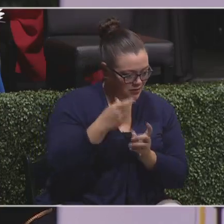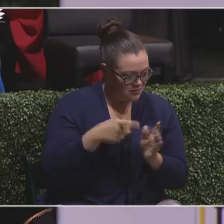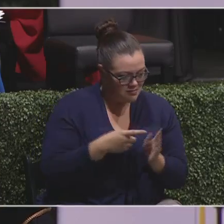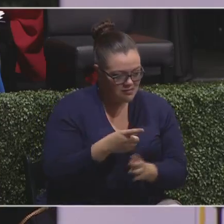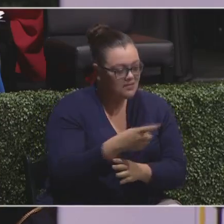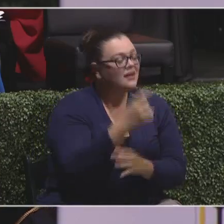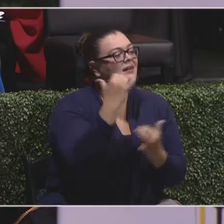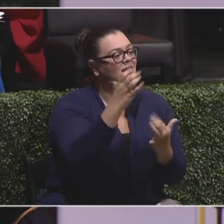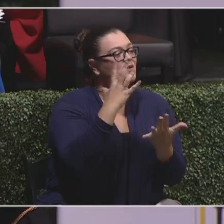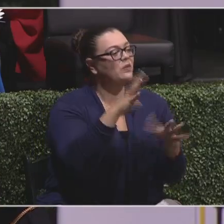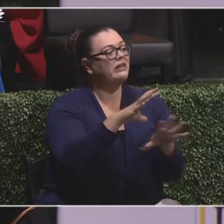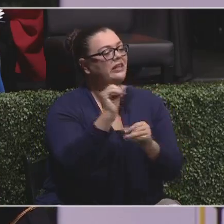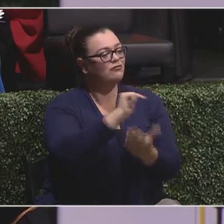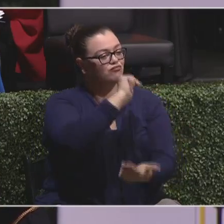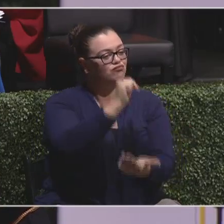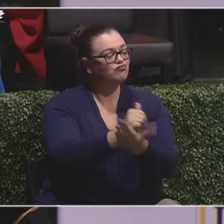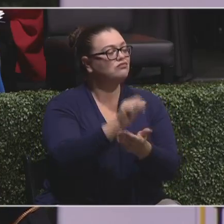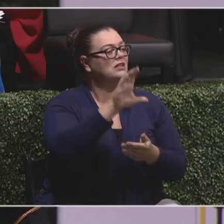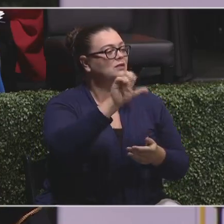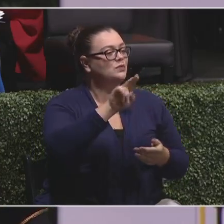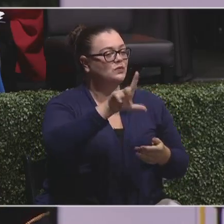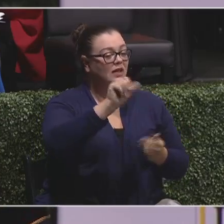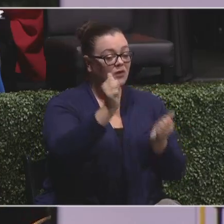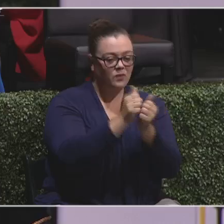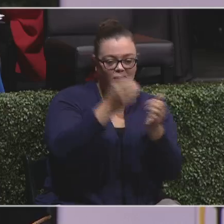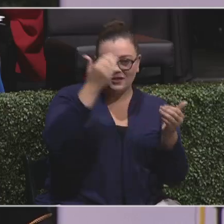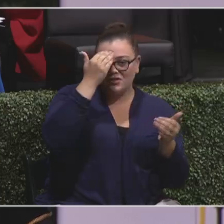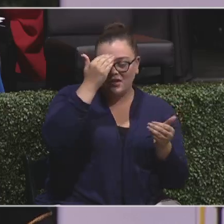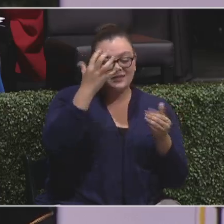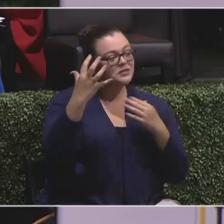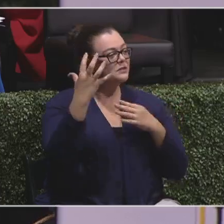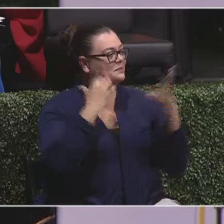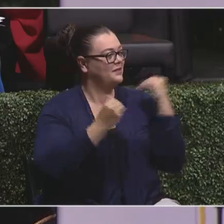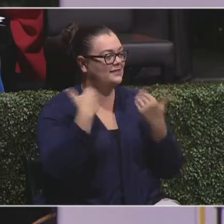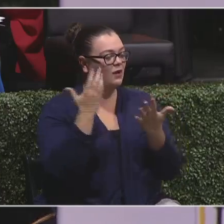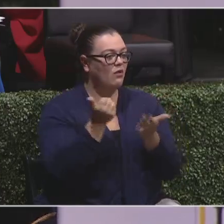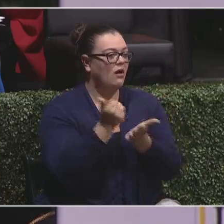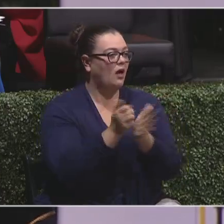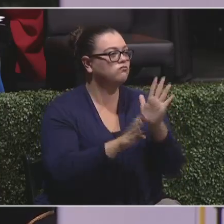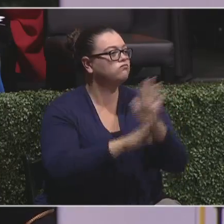MORE, TO FOCUS YOUR MAJOR ON A CAREER PATH PERHAPS TO EMBARK ON A NEW PATH.